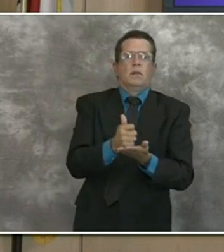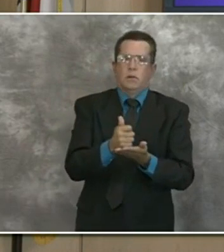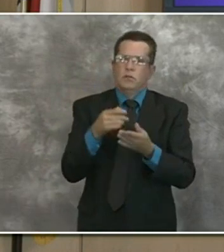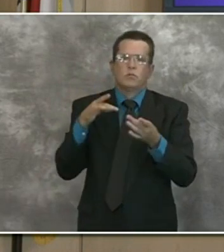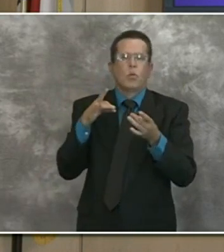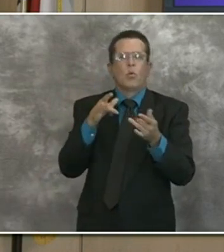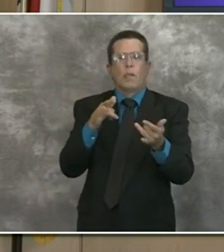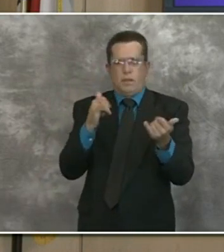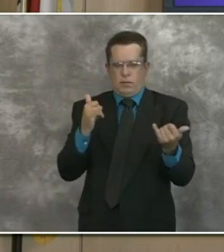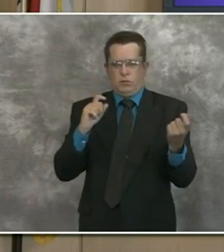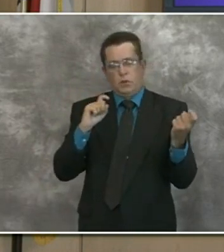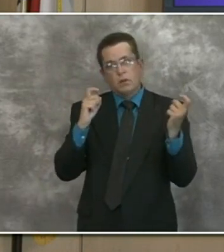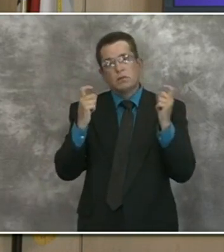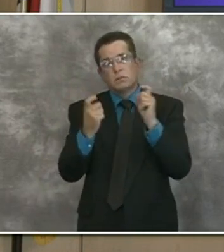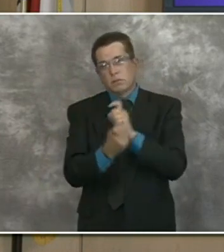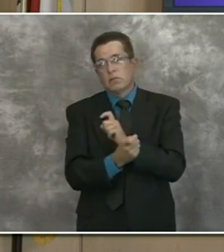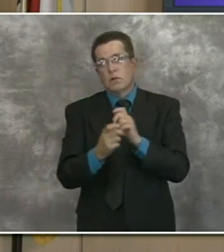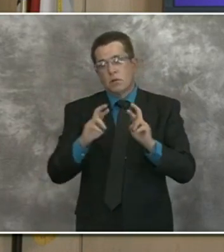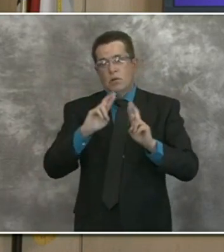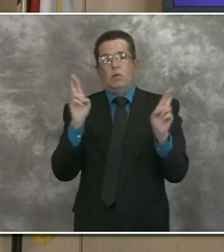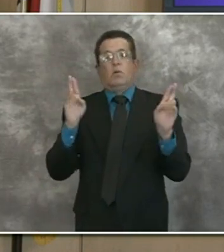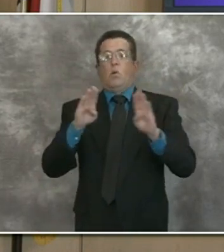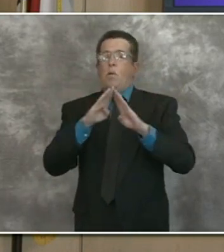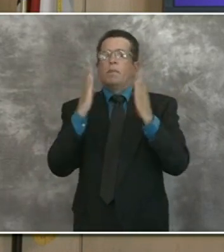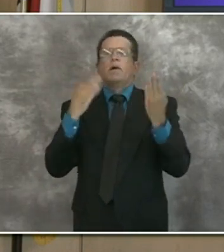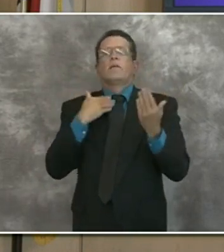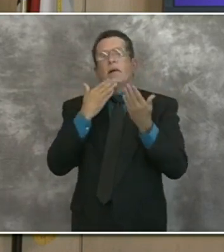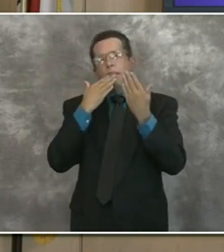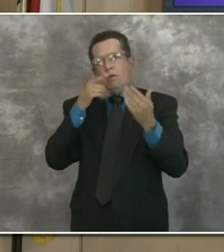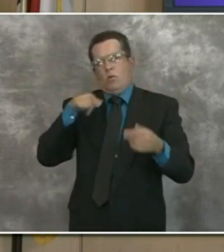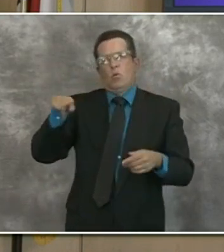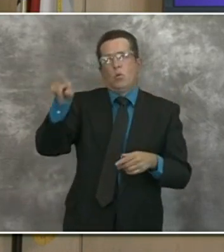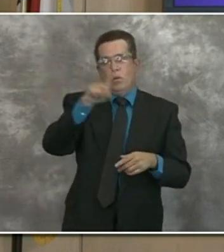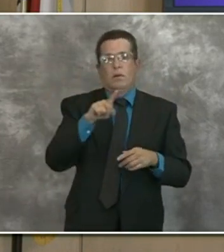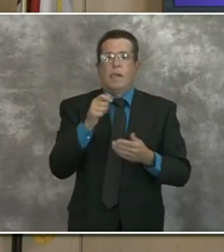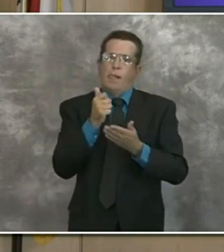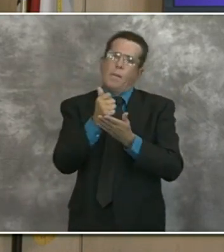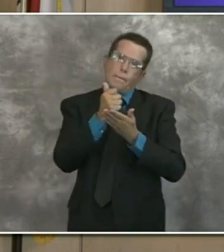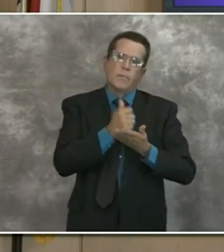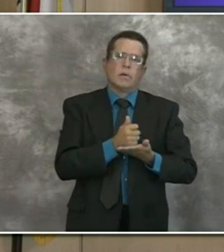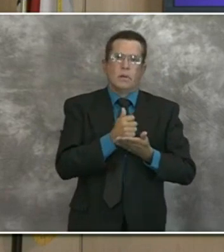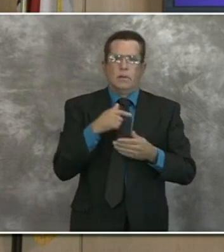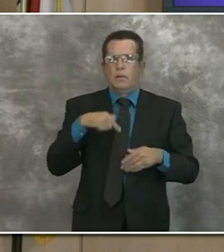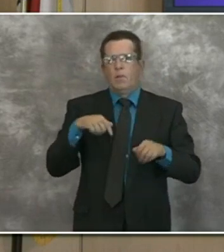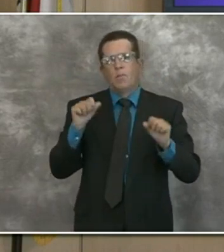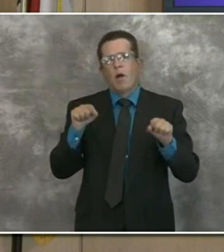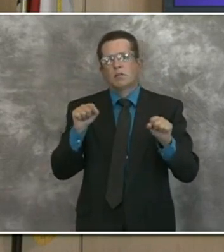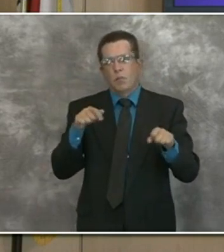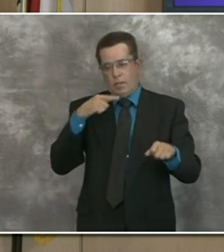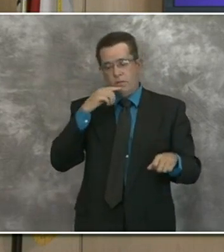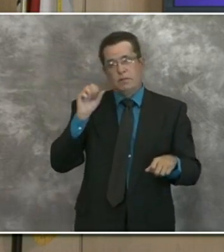TO ENJOY OUR BEACHES. WE APPRECIATE THE COASTAL CITIES WHO HAVE WORKED SO VERY CLOSELY WITH US TO ENSURE A SMOOTH TRANSITION. AND OF